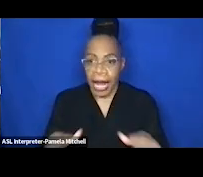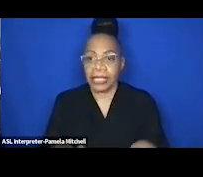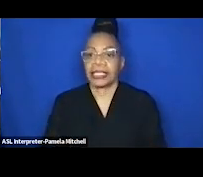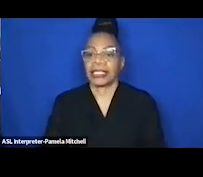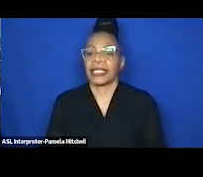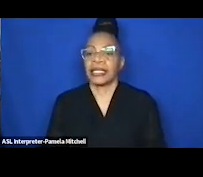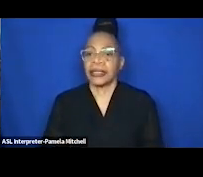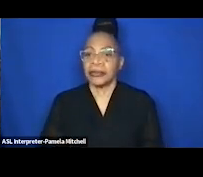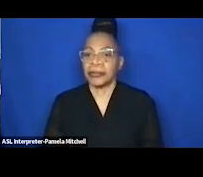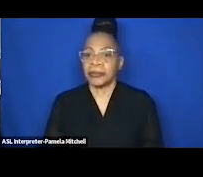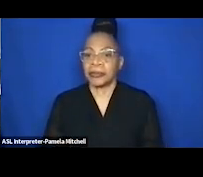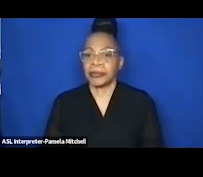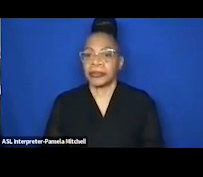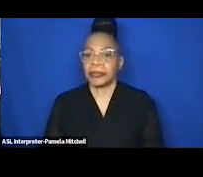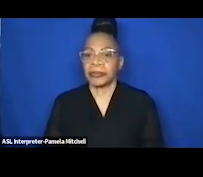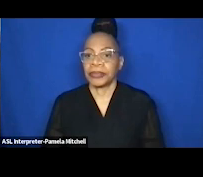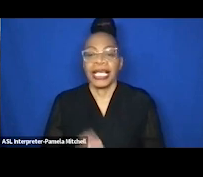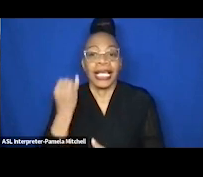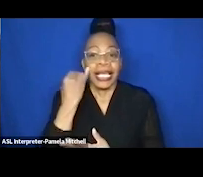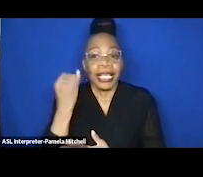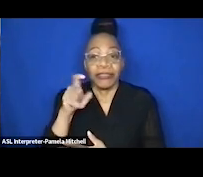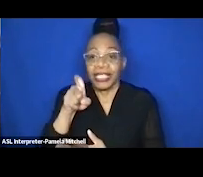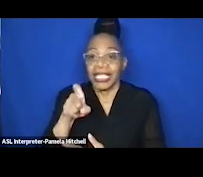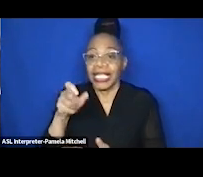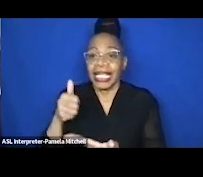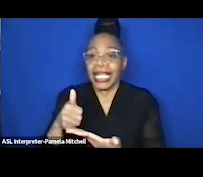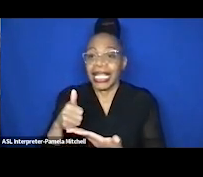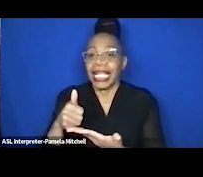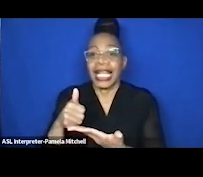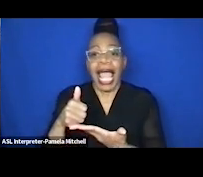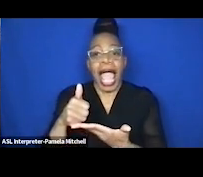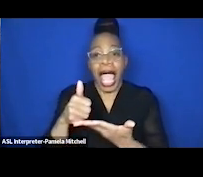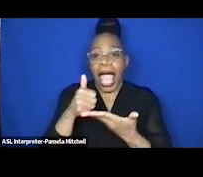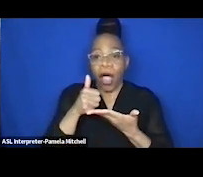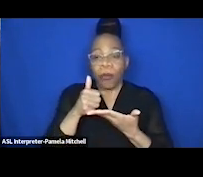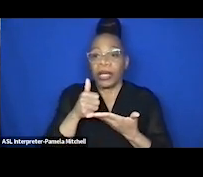So if you need help, I suggest you come out. Speak to SEARCH.